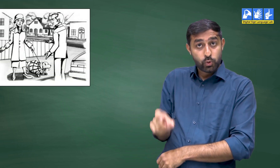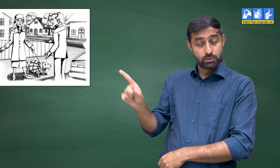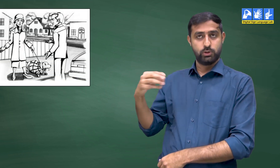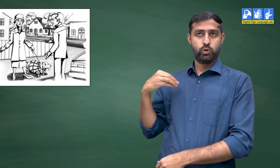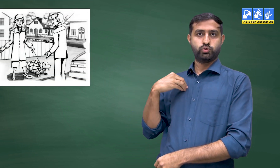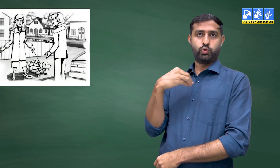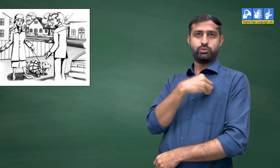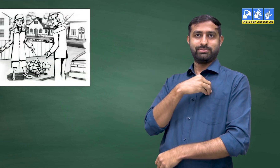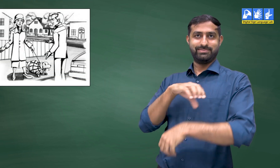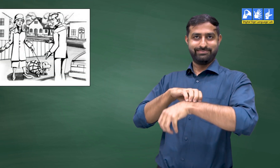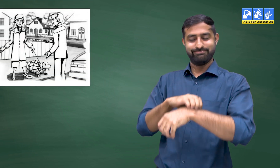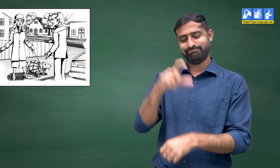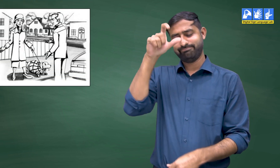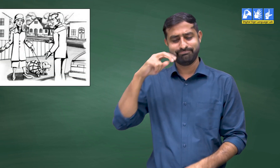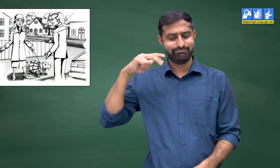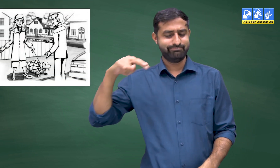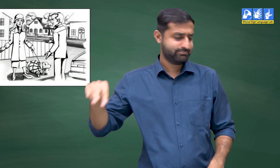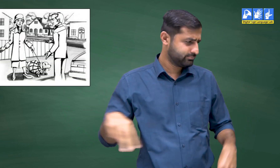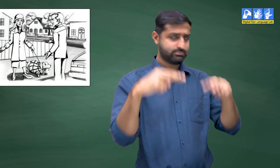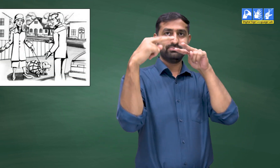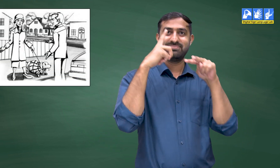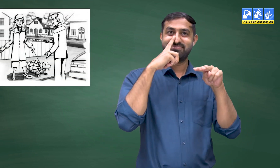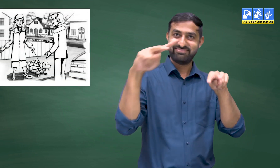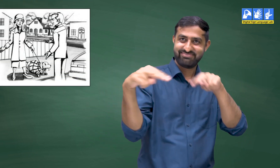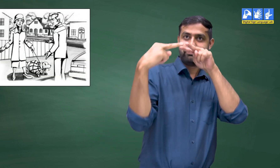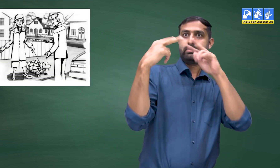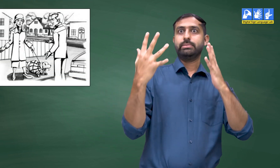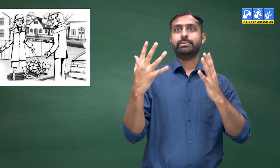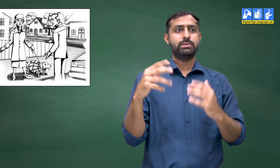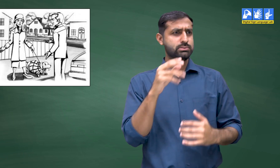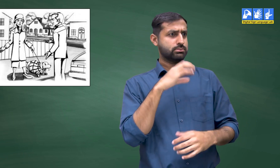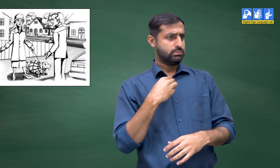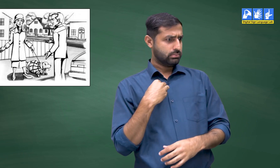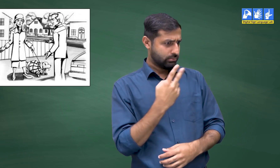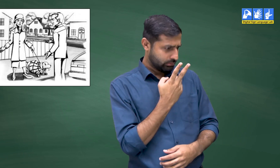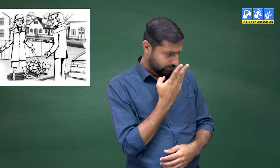Dr. Herriot happened to see Mrs. Pumphrey